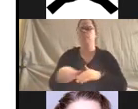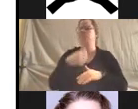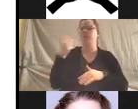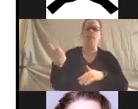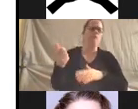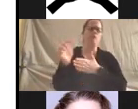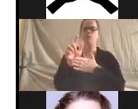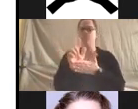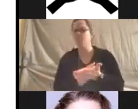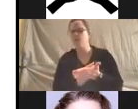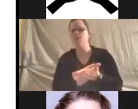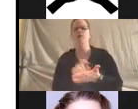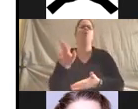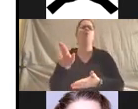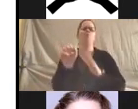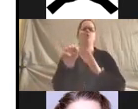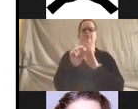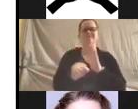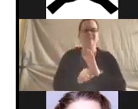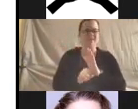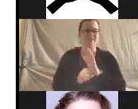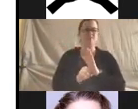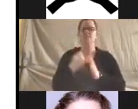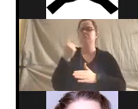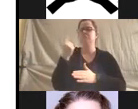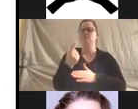or in some other state, somebody has done this before.